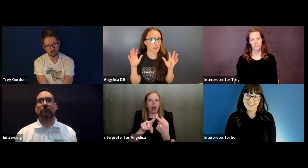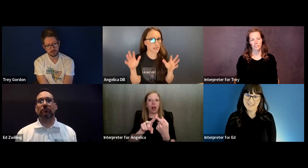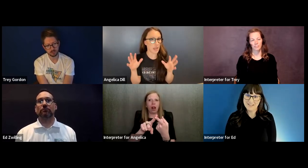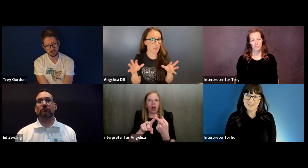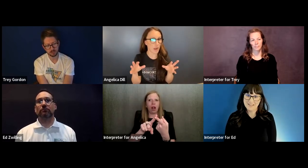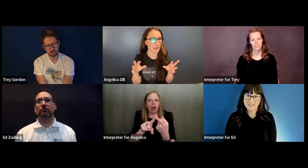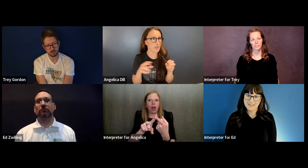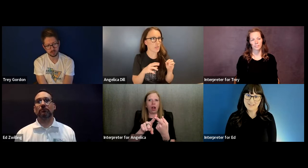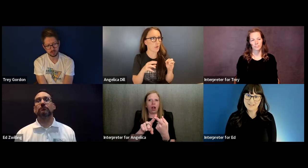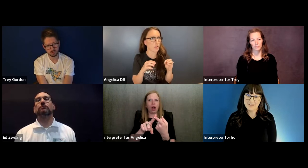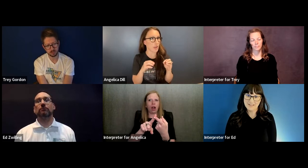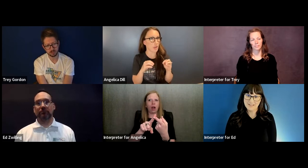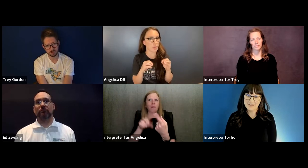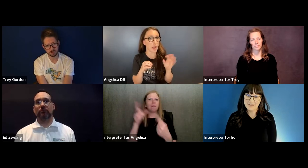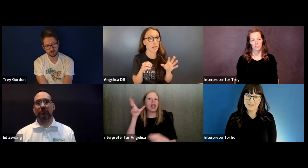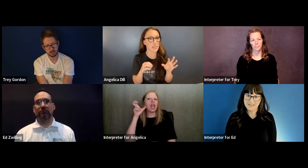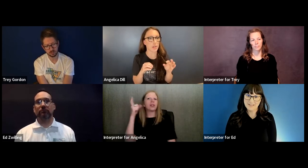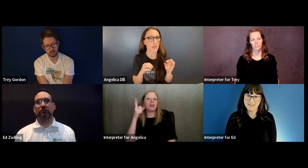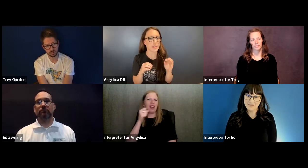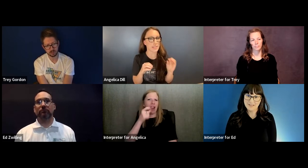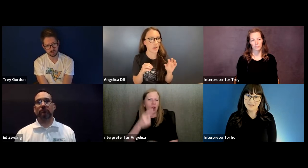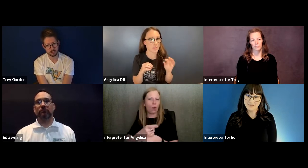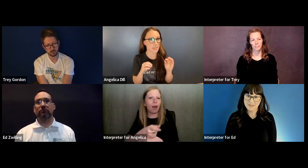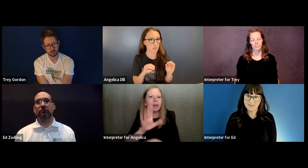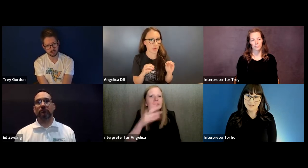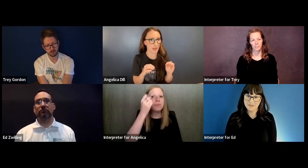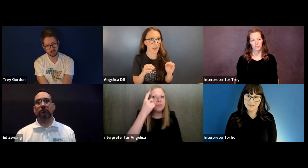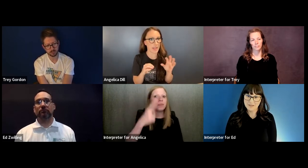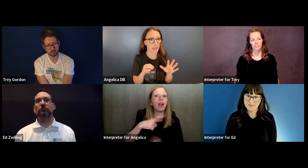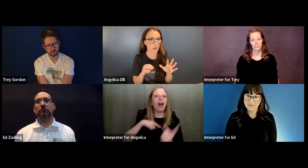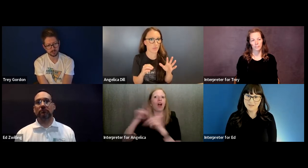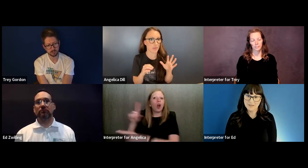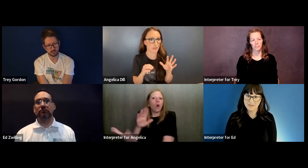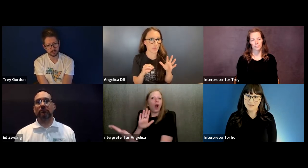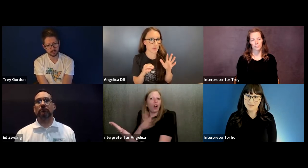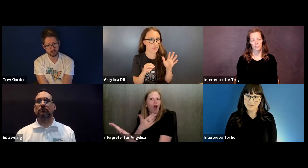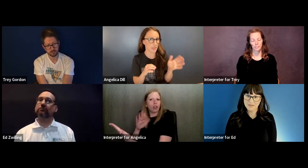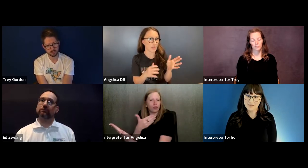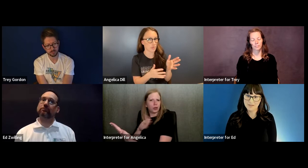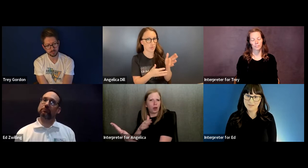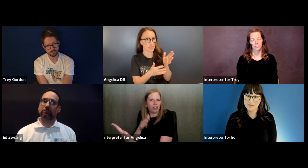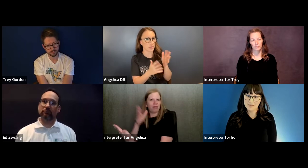is not right so if i go to a concert and the sound isn't right i can't hear the the person who is the